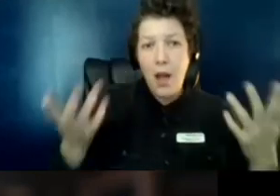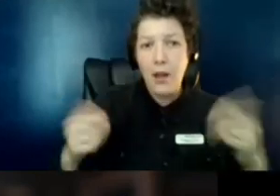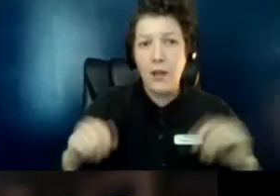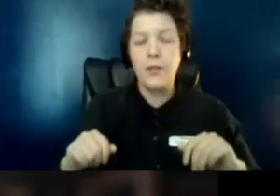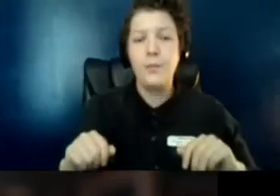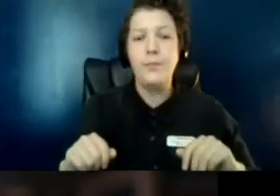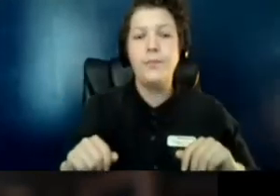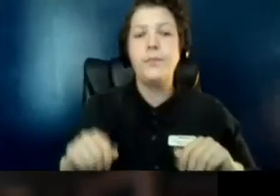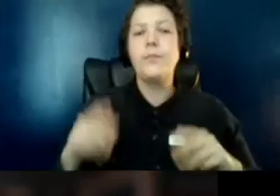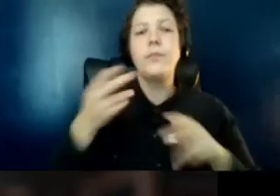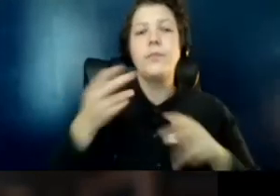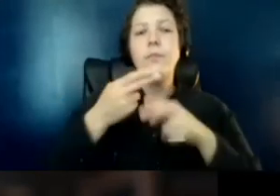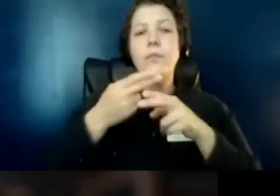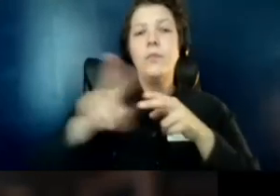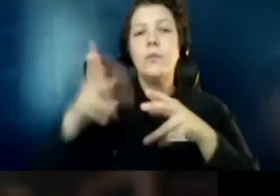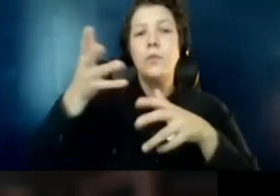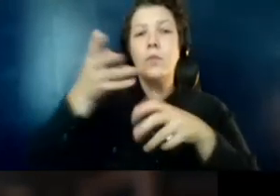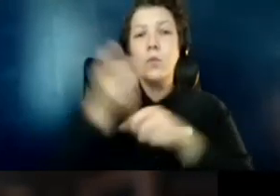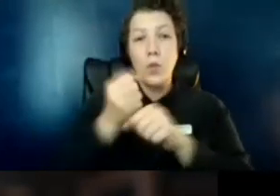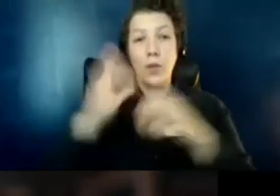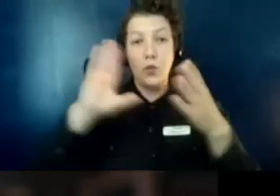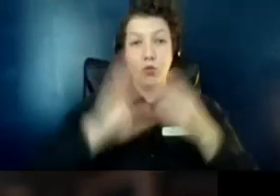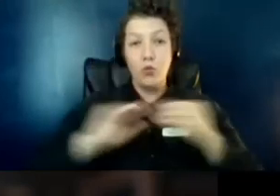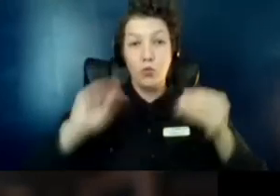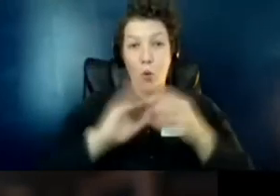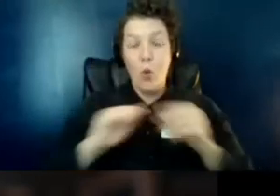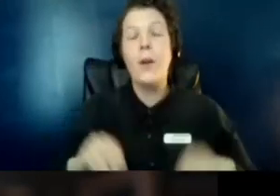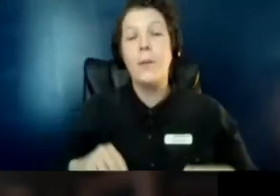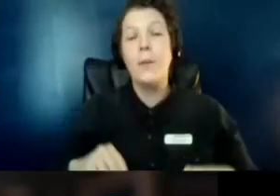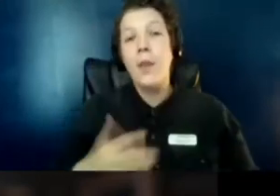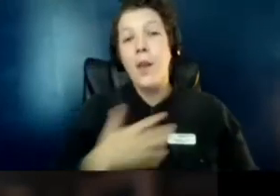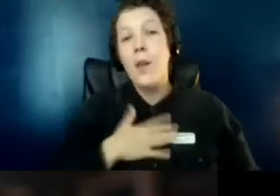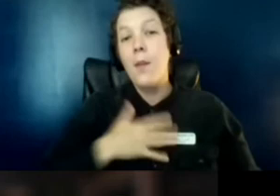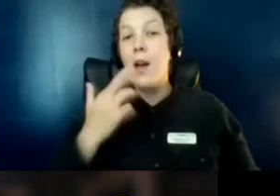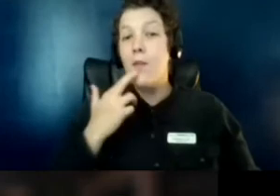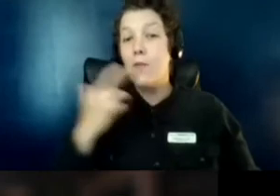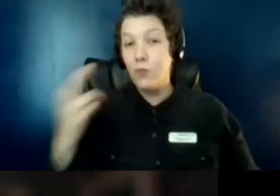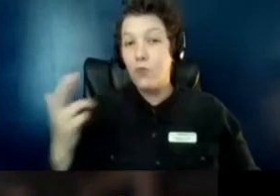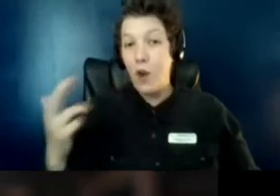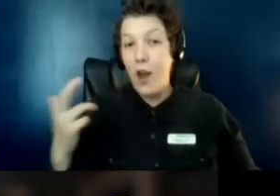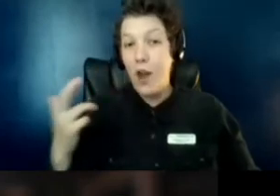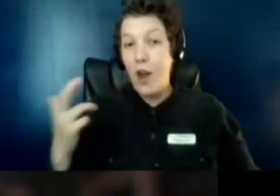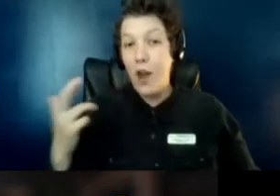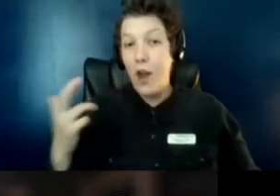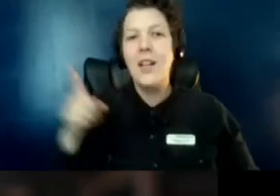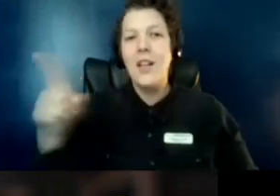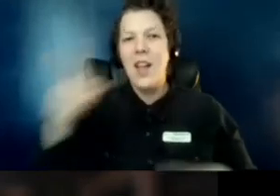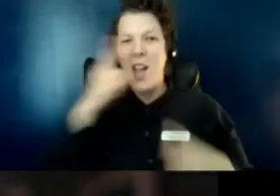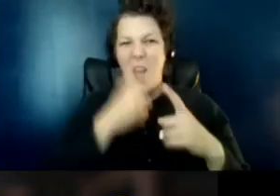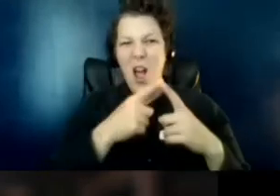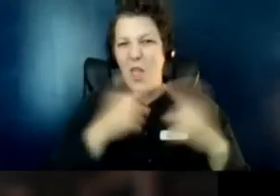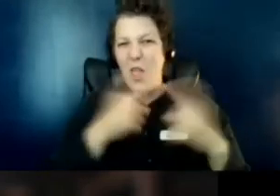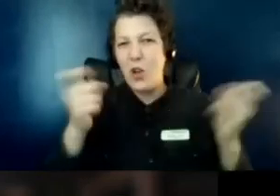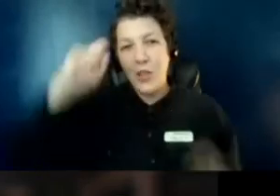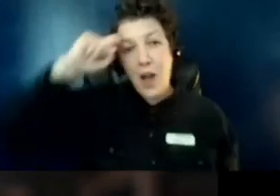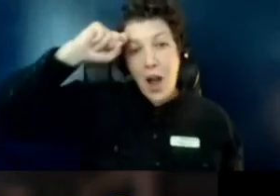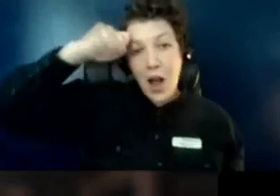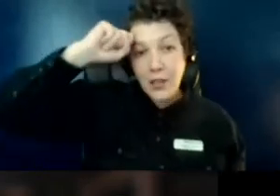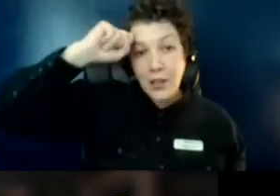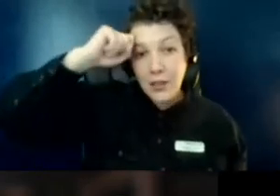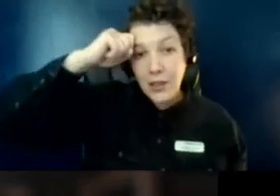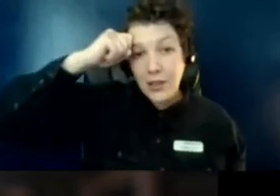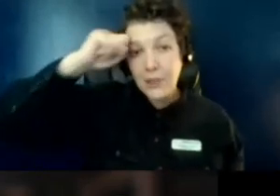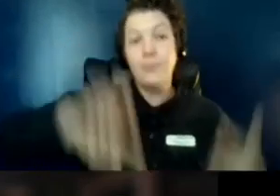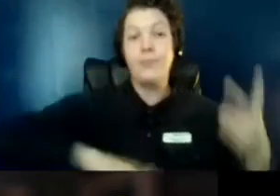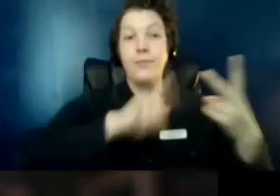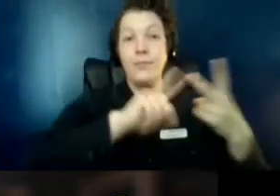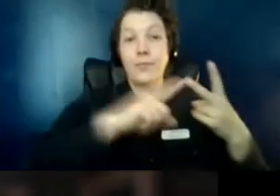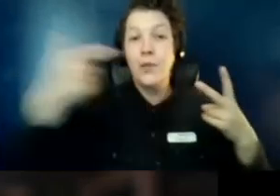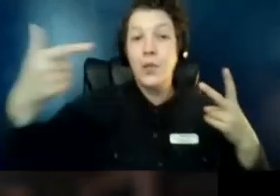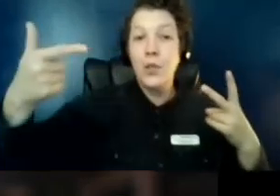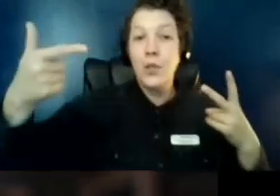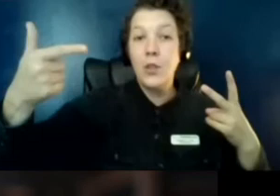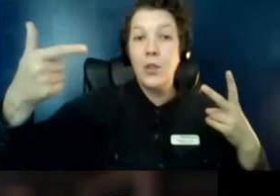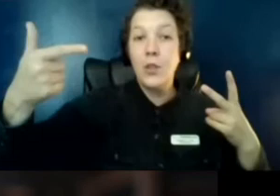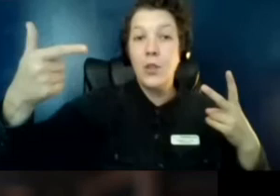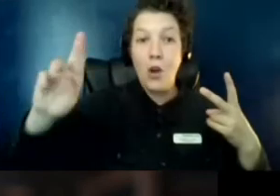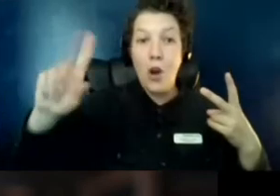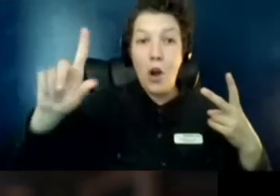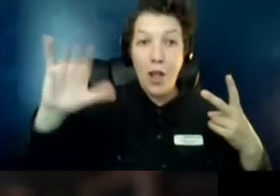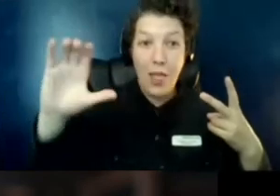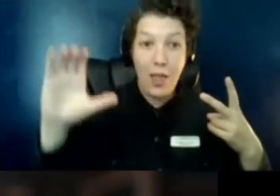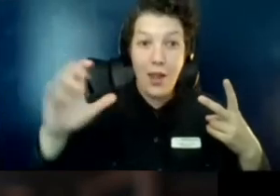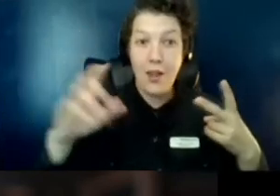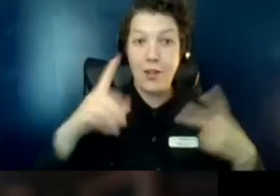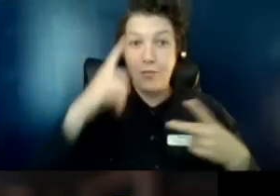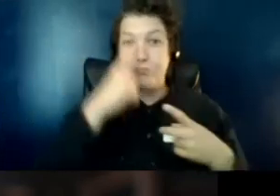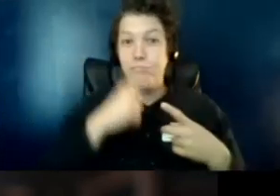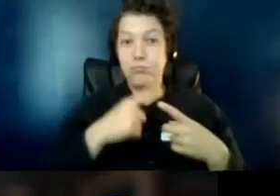I have a very good friend who's allergic to onions and garlic. And there is an easy solution